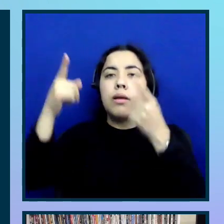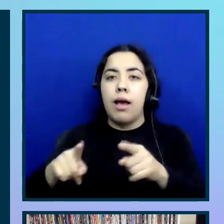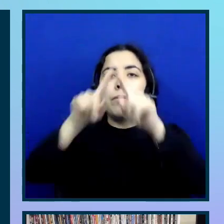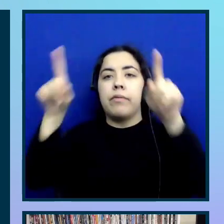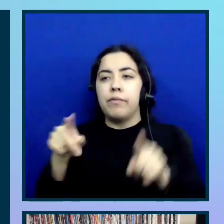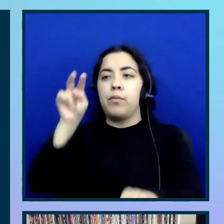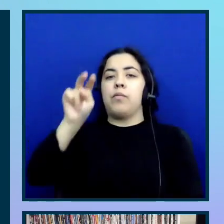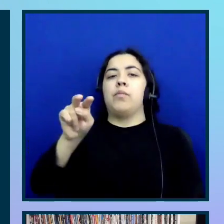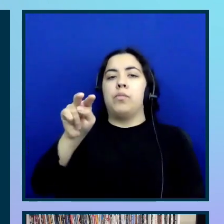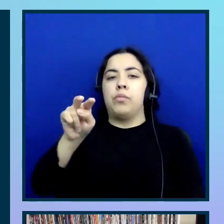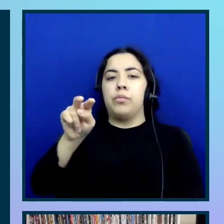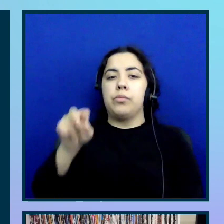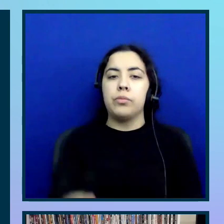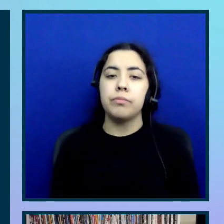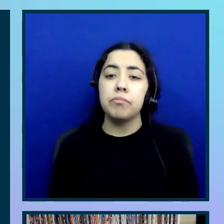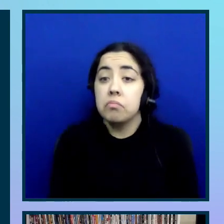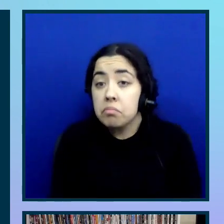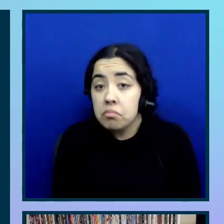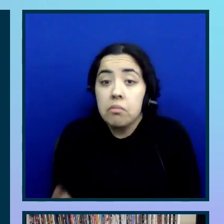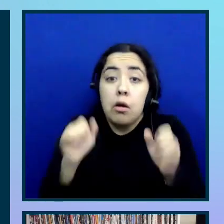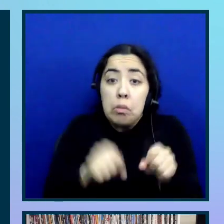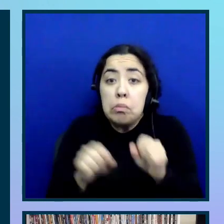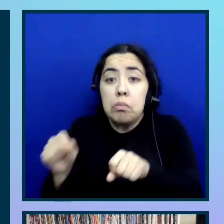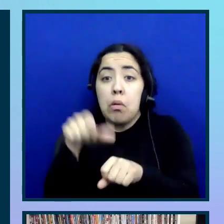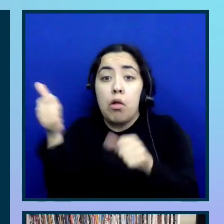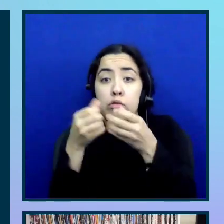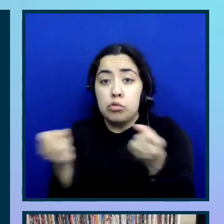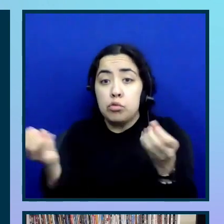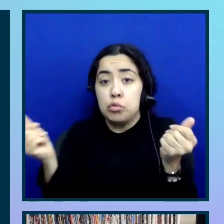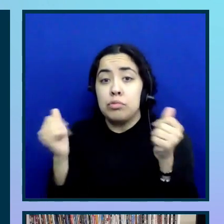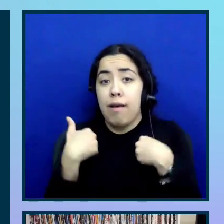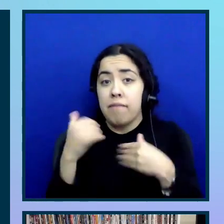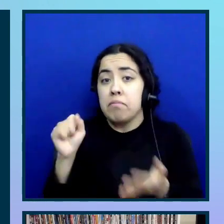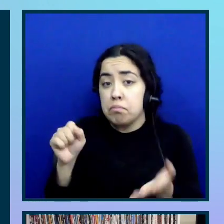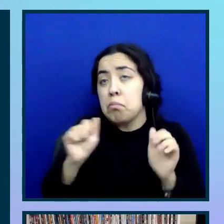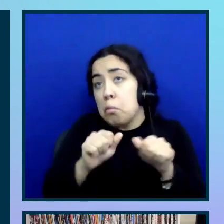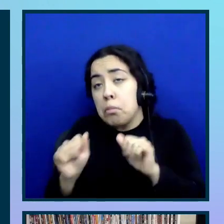So there could be other solutions out there, perhaps another third party component